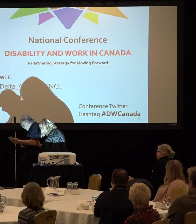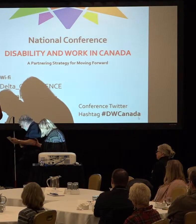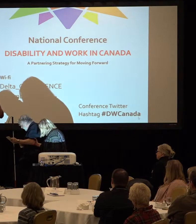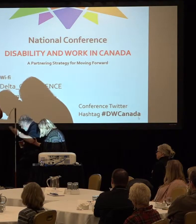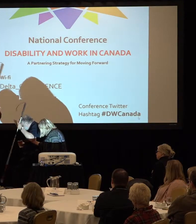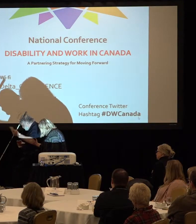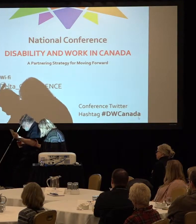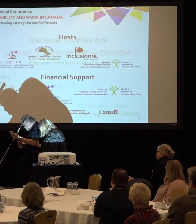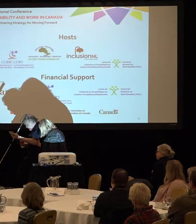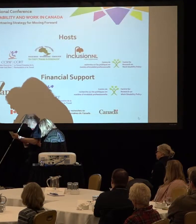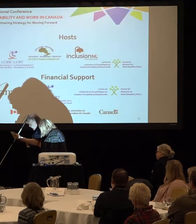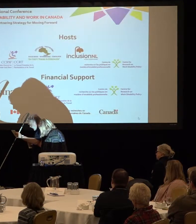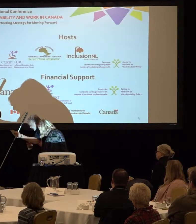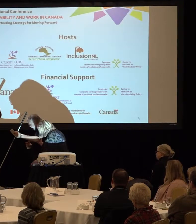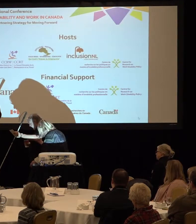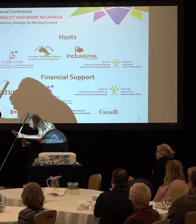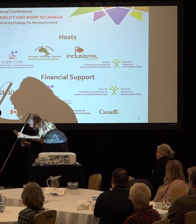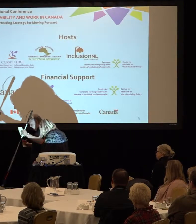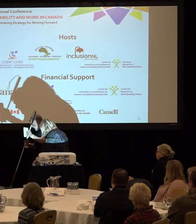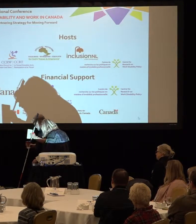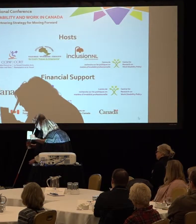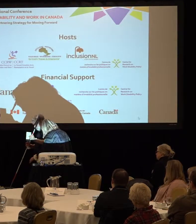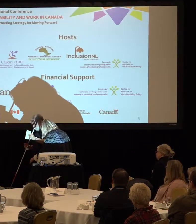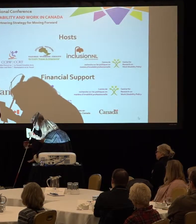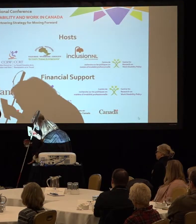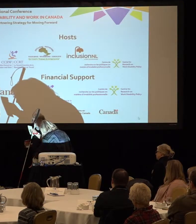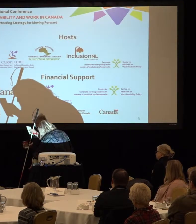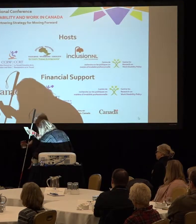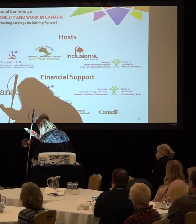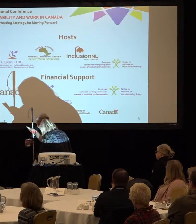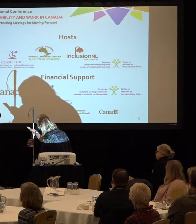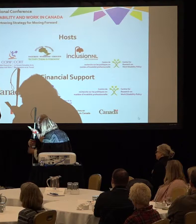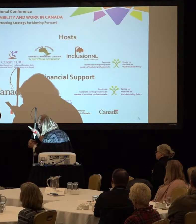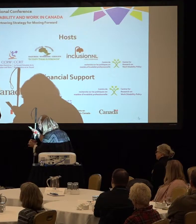rehabilitation / employment programs at the March of Dimes in Thunder Bay, and my